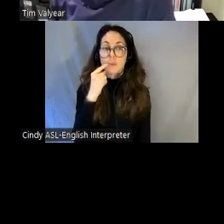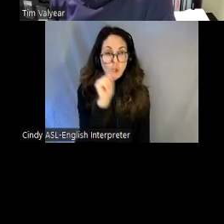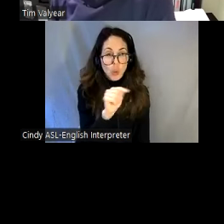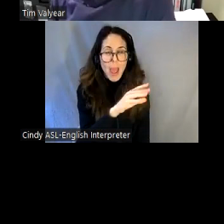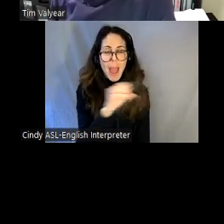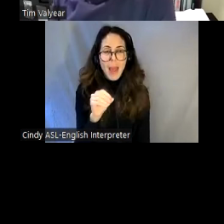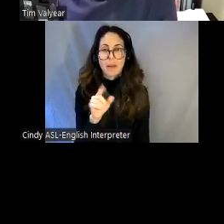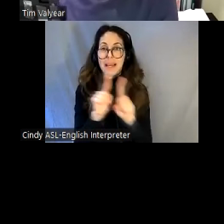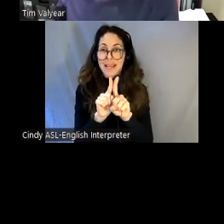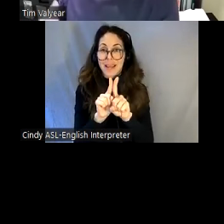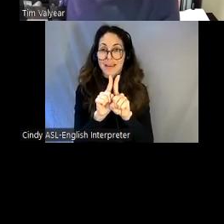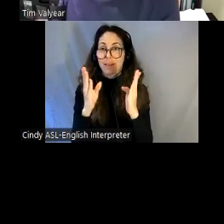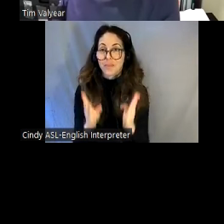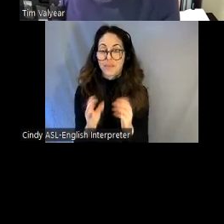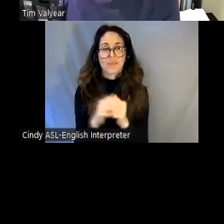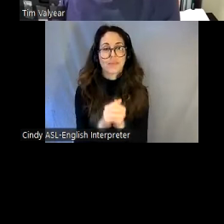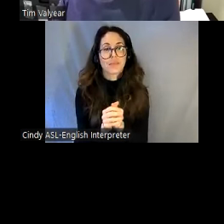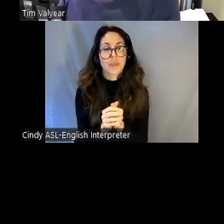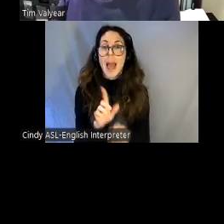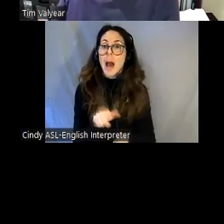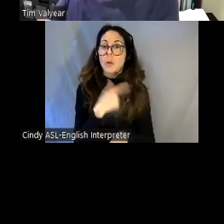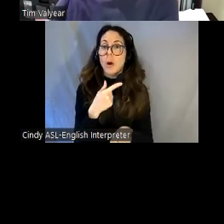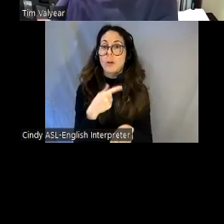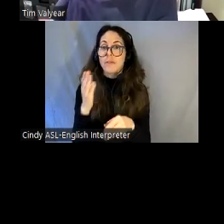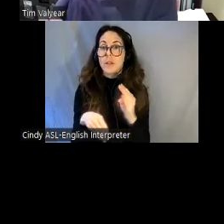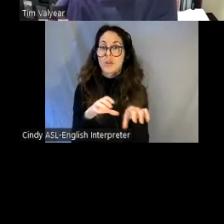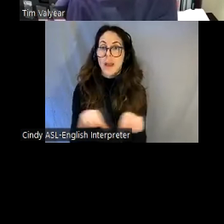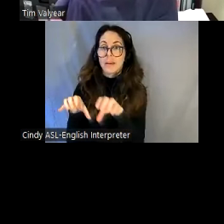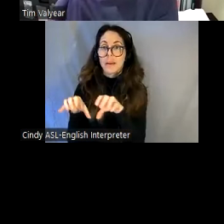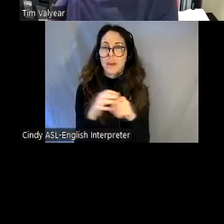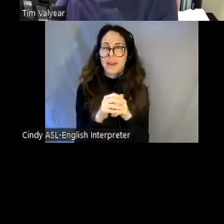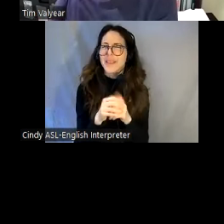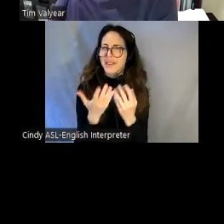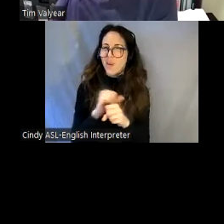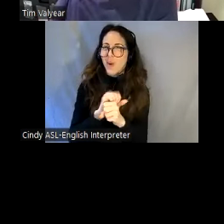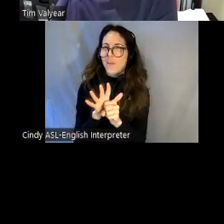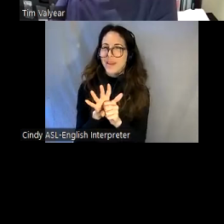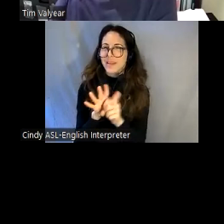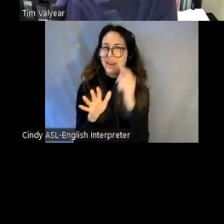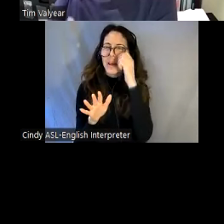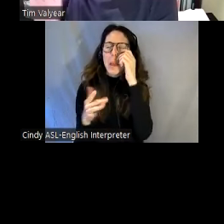on the bus or subway. The route of potential exposure to germs. The level of risk to you and the attendant. The